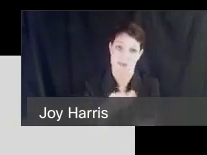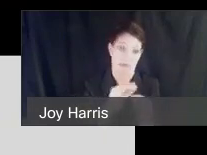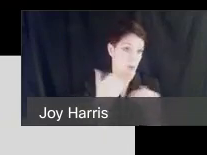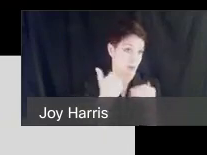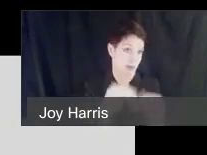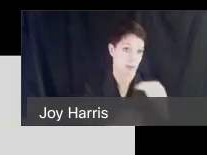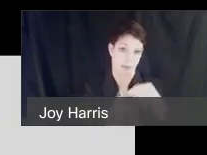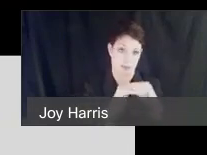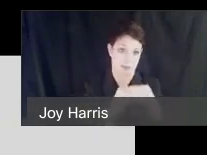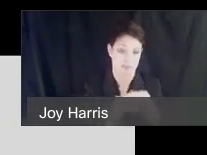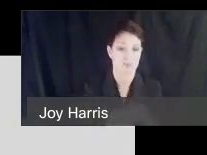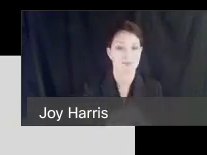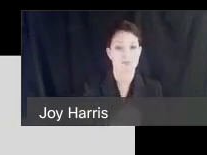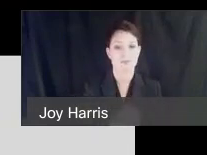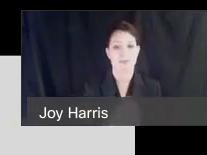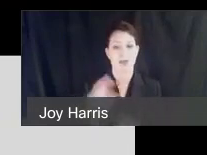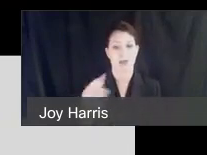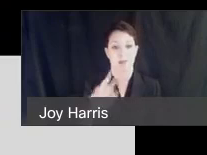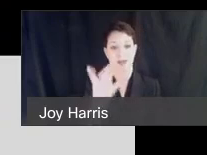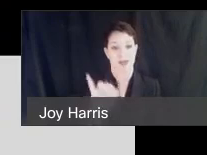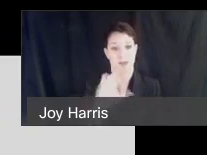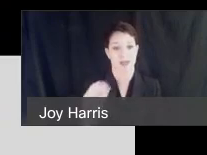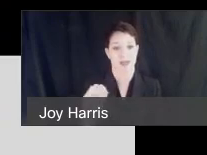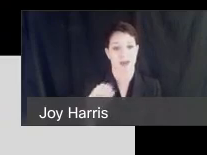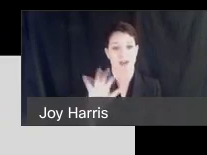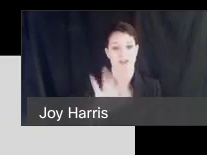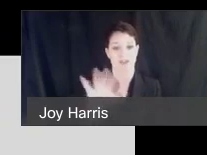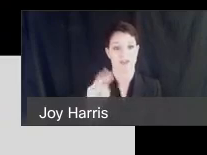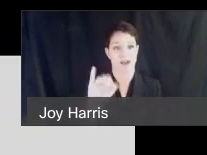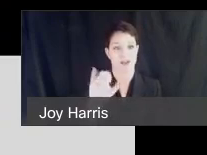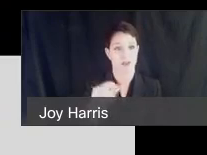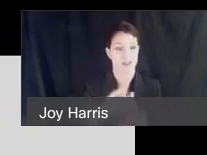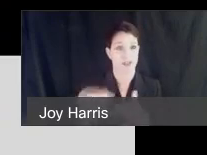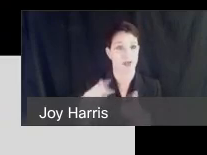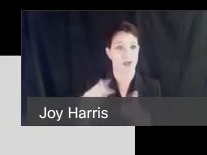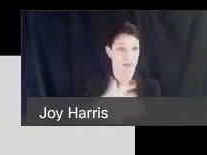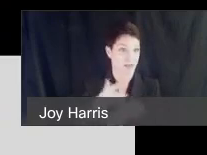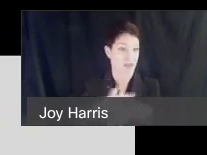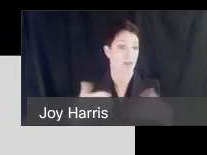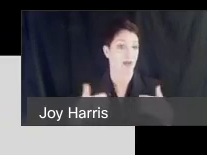Montgomery County has $55 million available for this program through a combination of state and